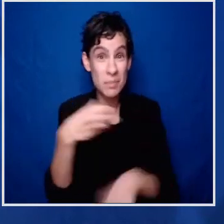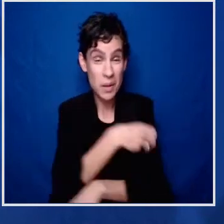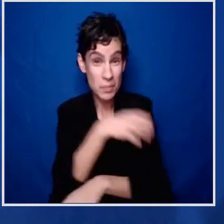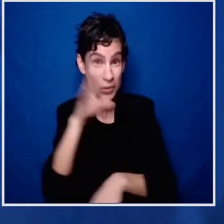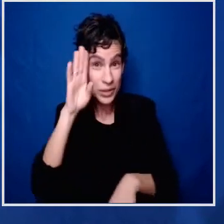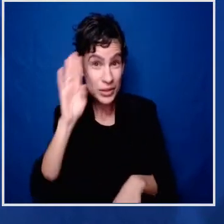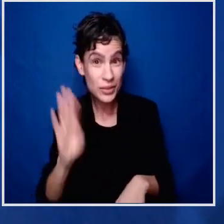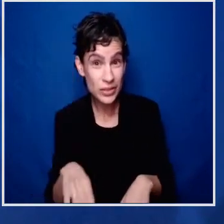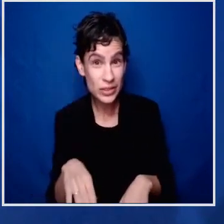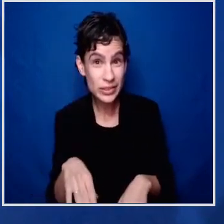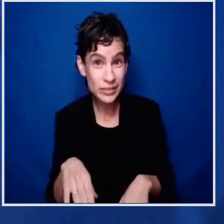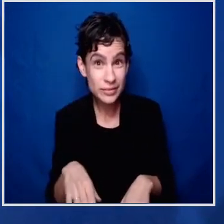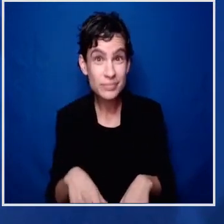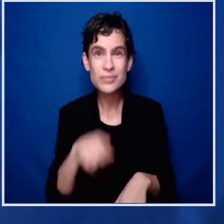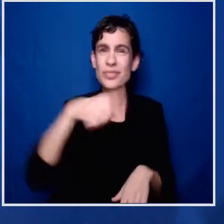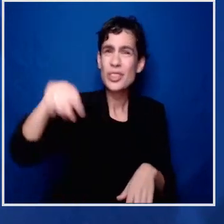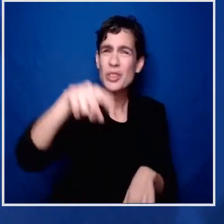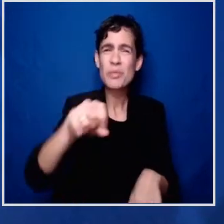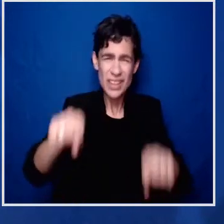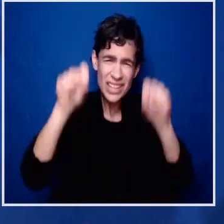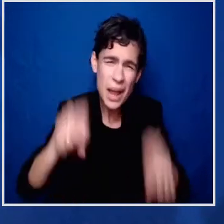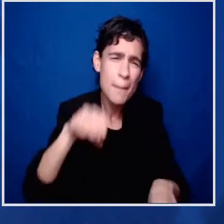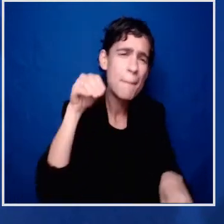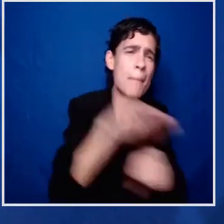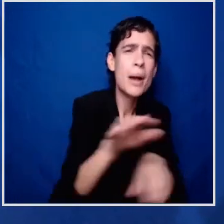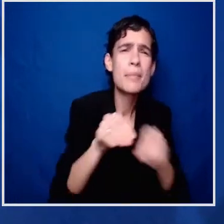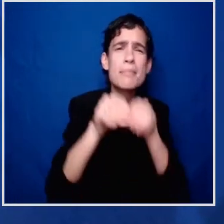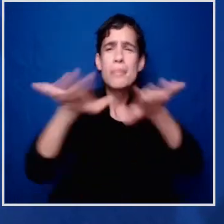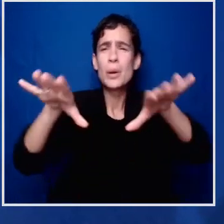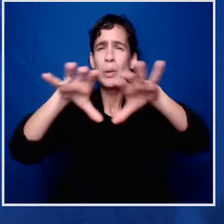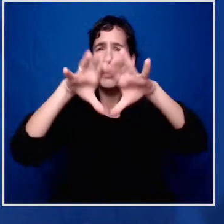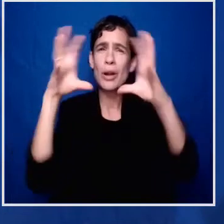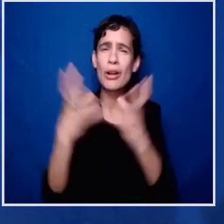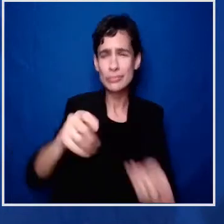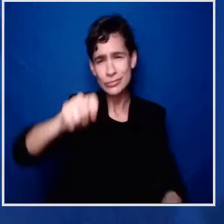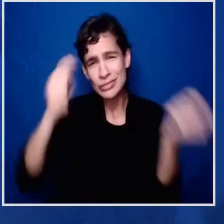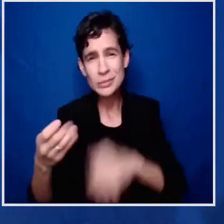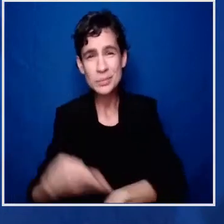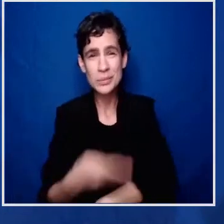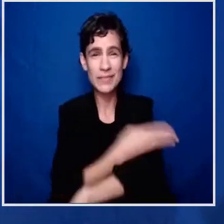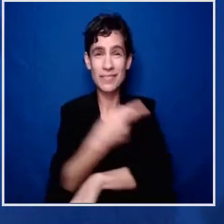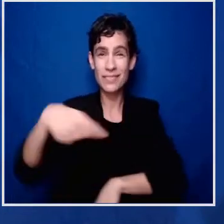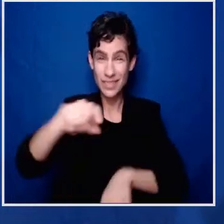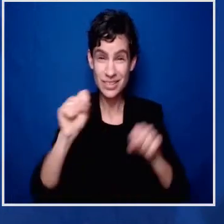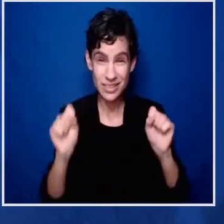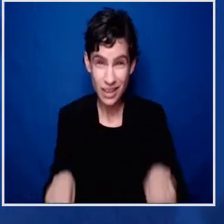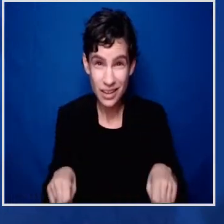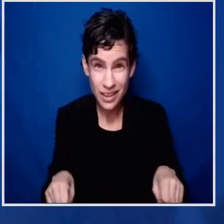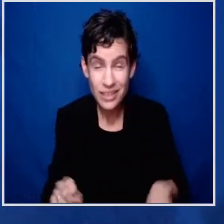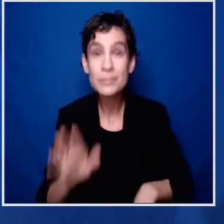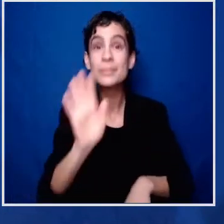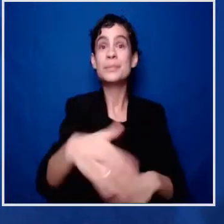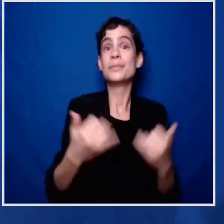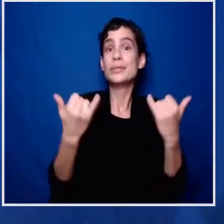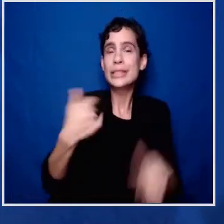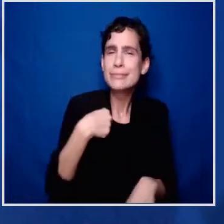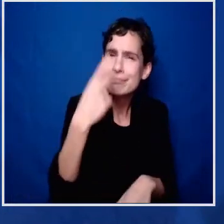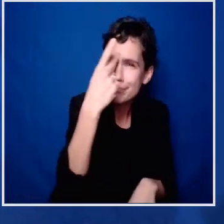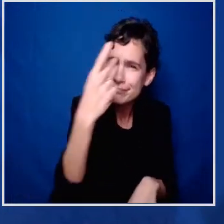THE LEGACY OF A GIANT. BUT WE MUST APPRECIATE THE GIANT THAT EXISTS IN EACH ONE